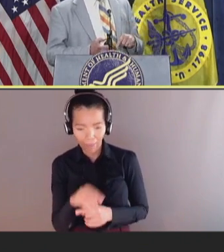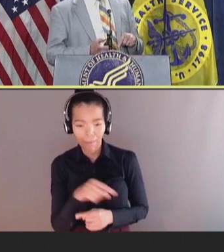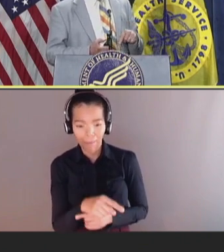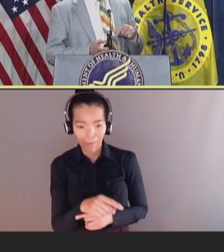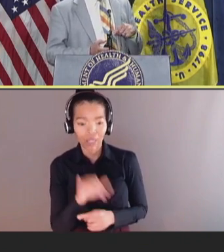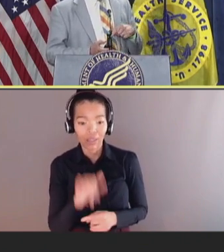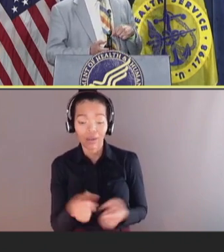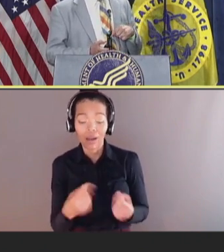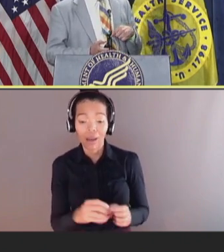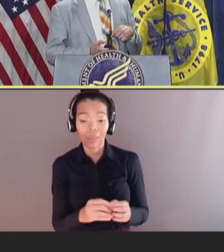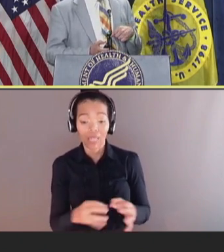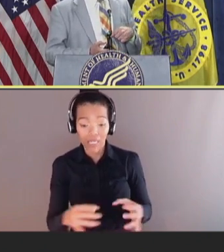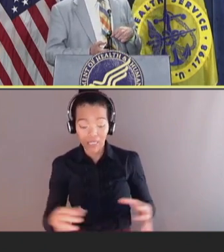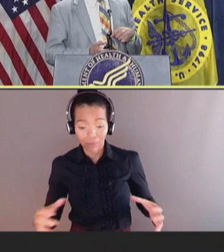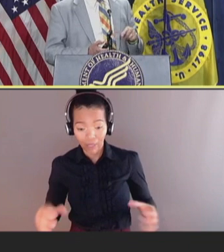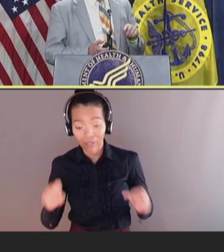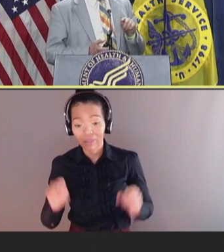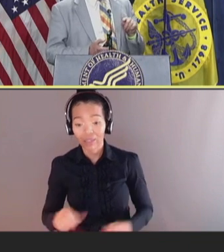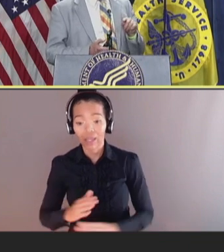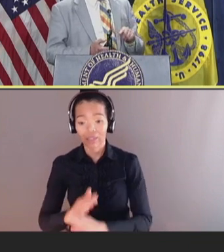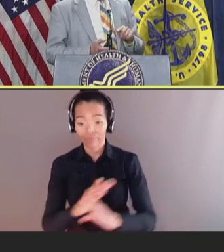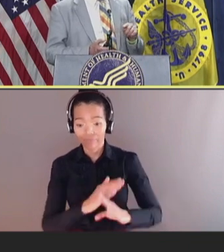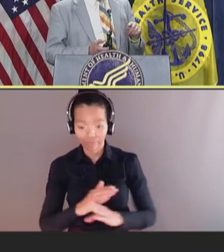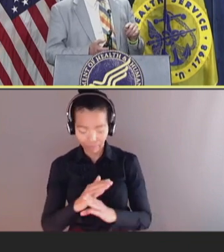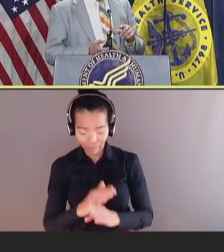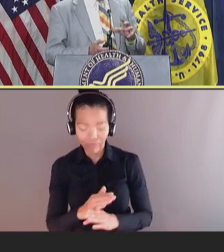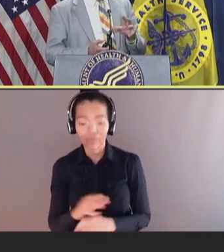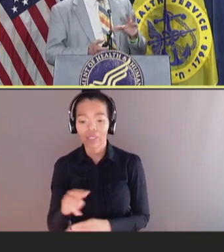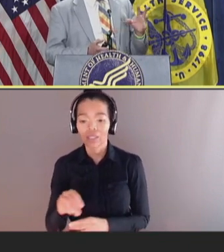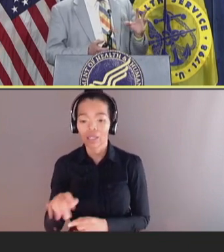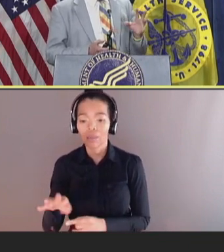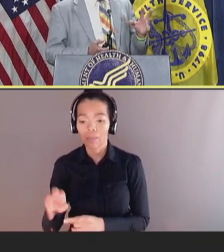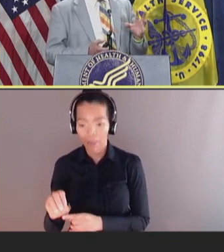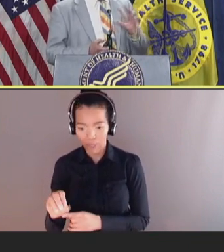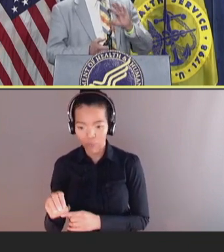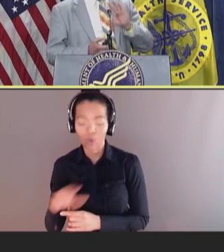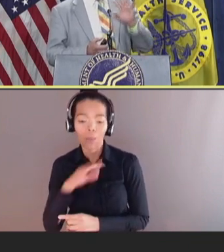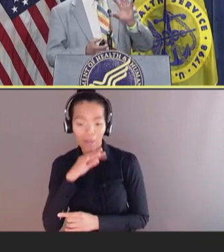intracellular mycobacteria. So, it looks like we have the structure activity relationship,